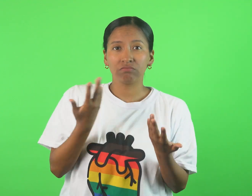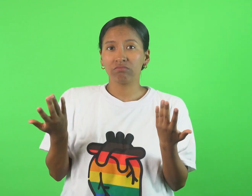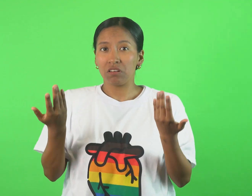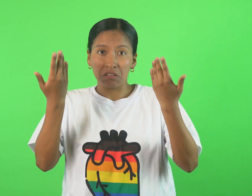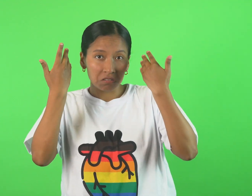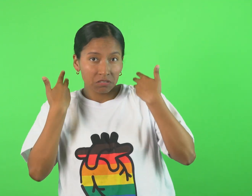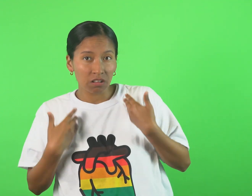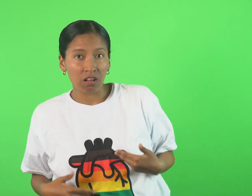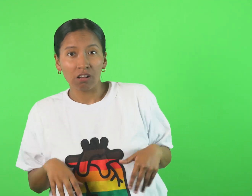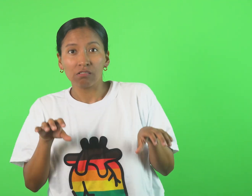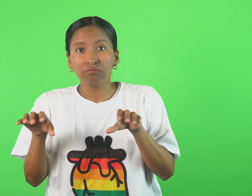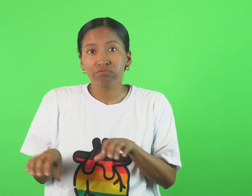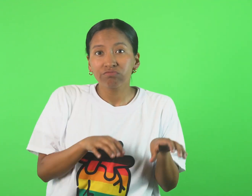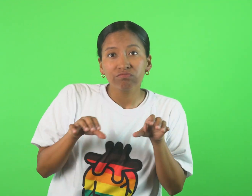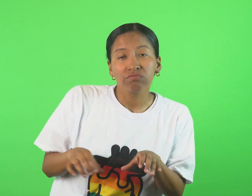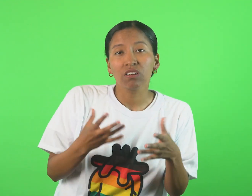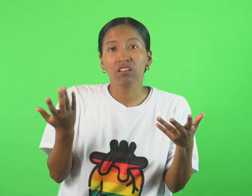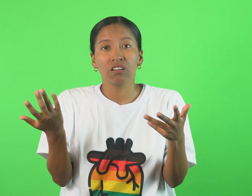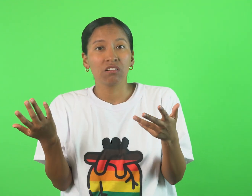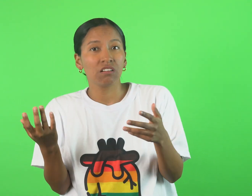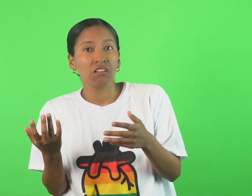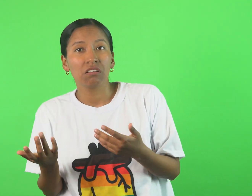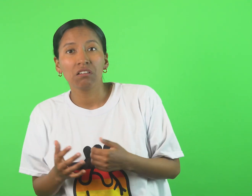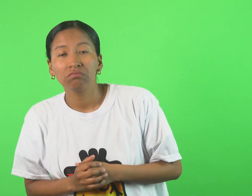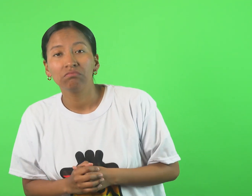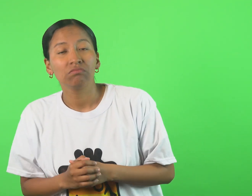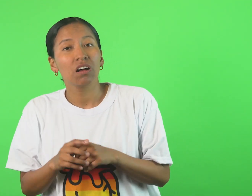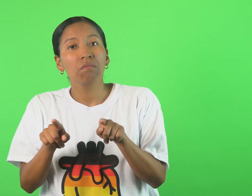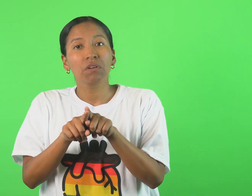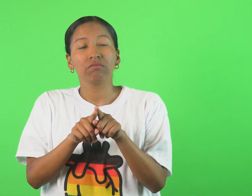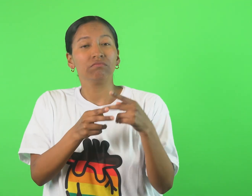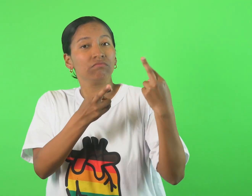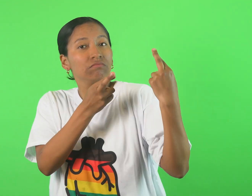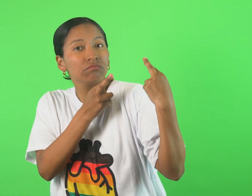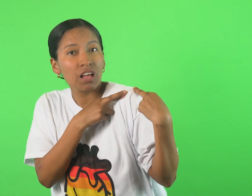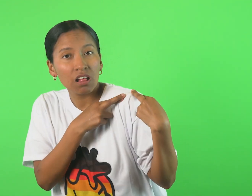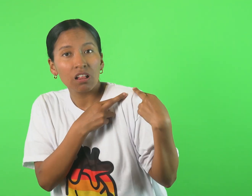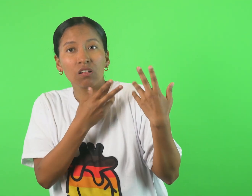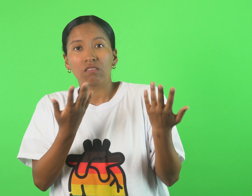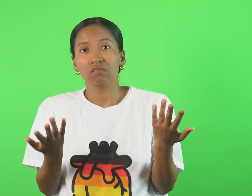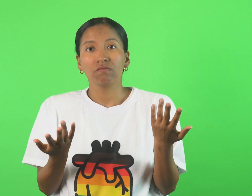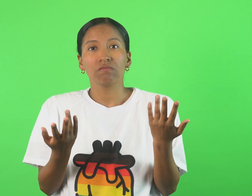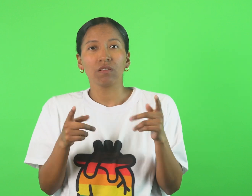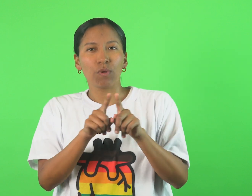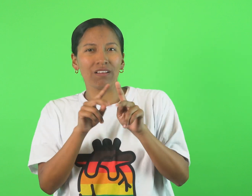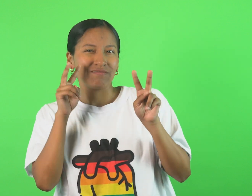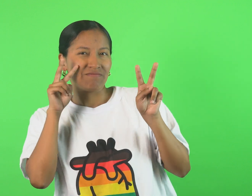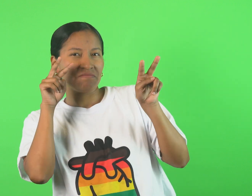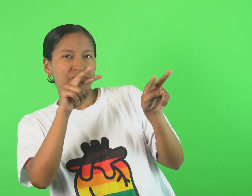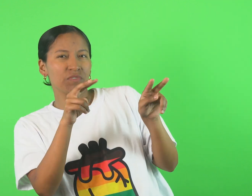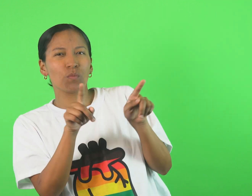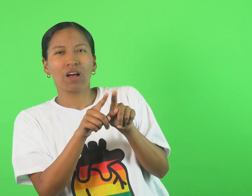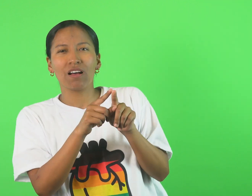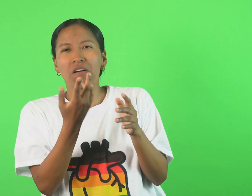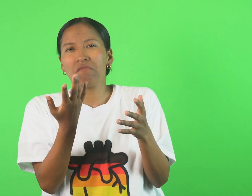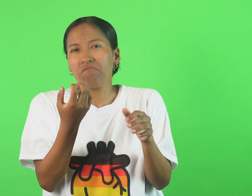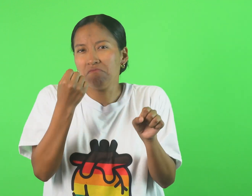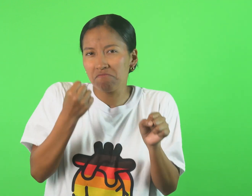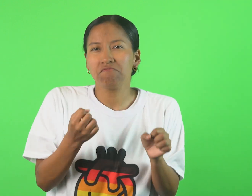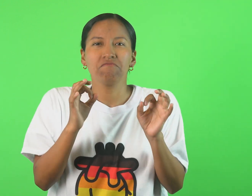behaviors, activities activities and roles they are expected to fulfill.